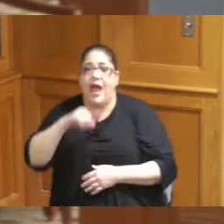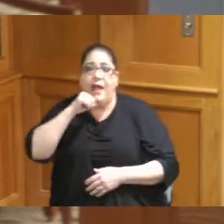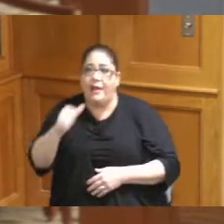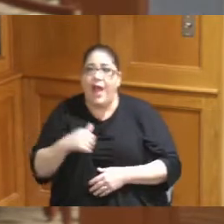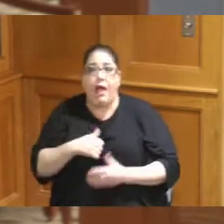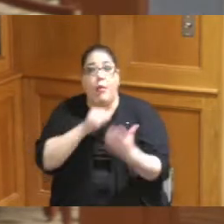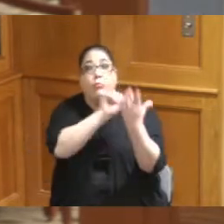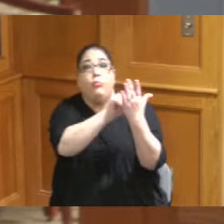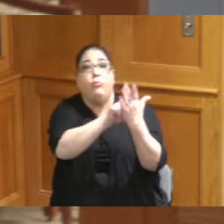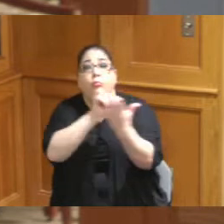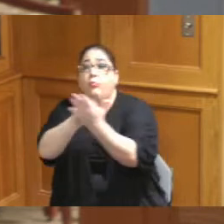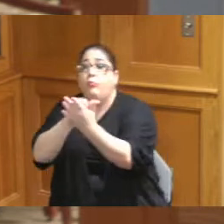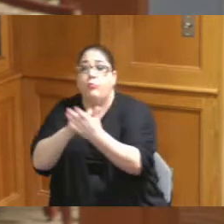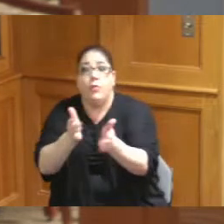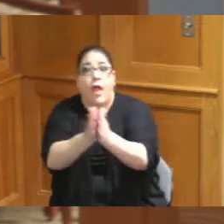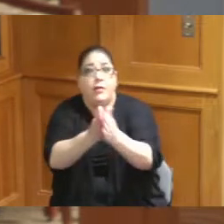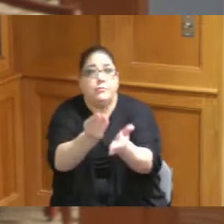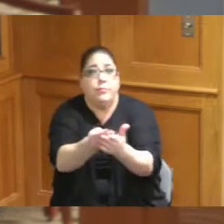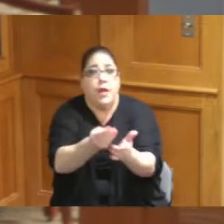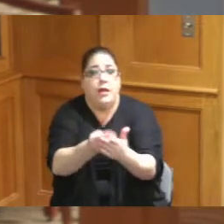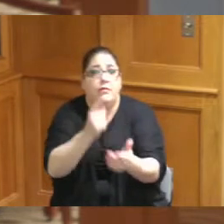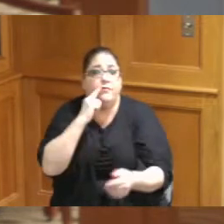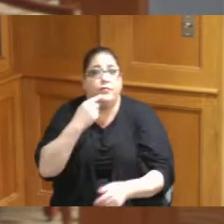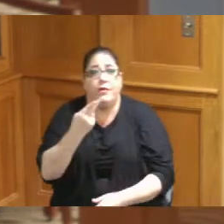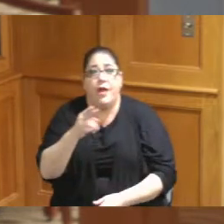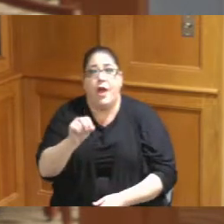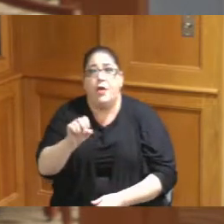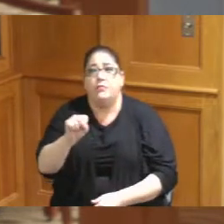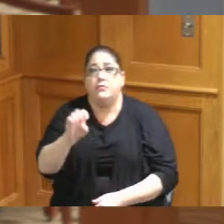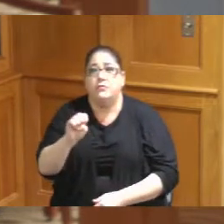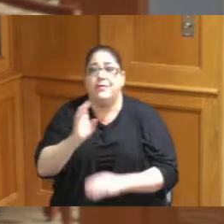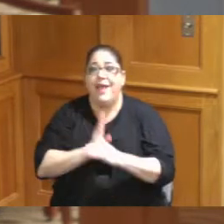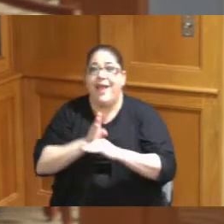anybody else is looking for money for housing post homelessness because that's where all the